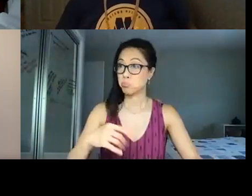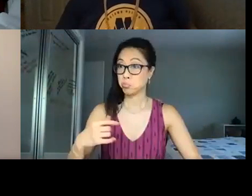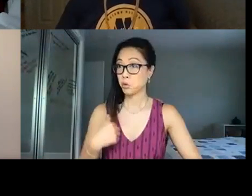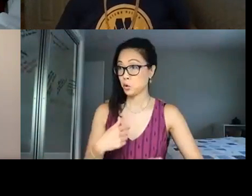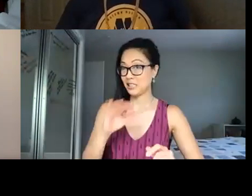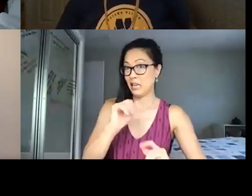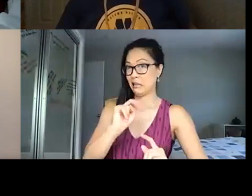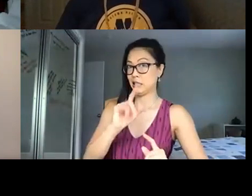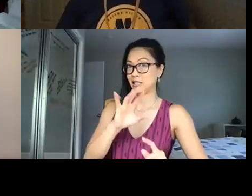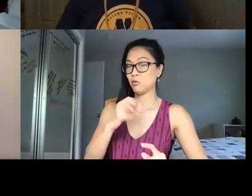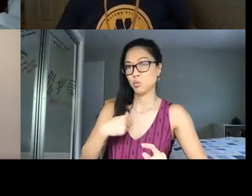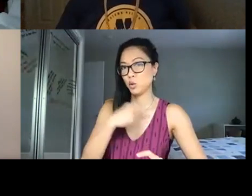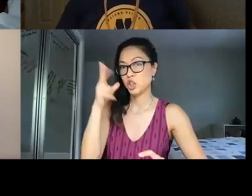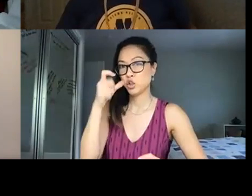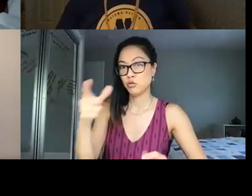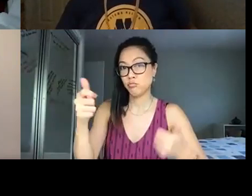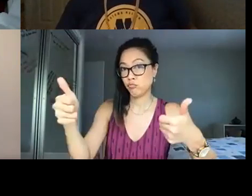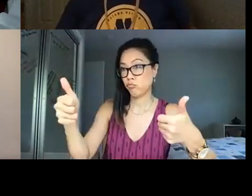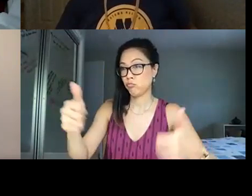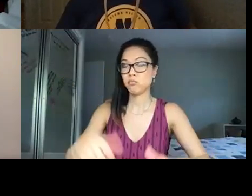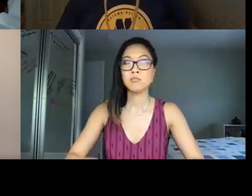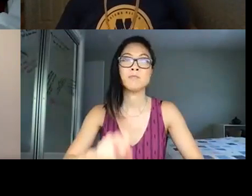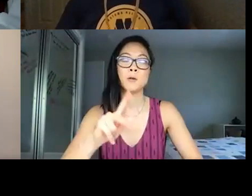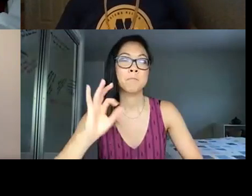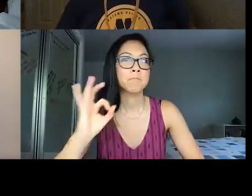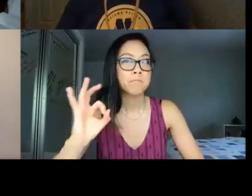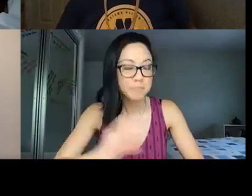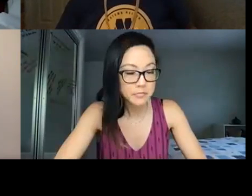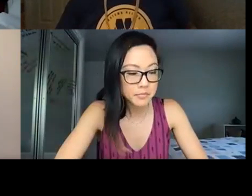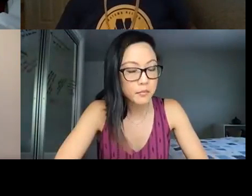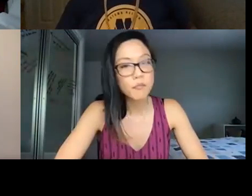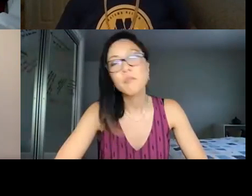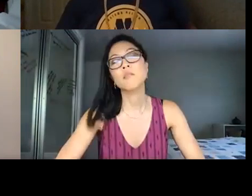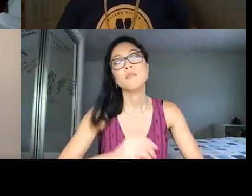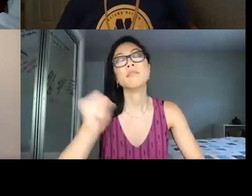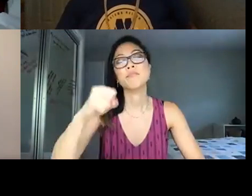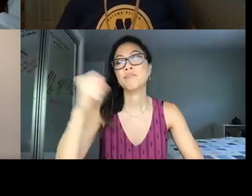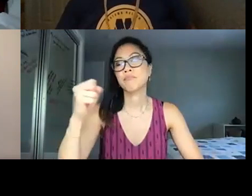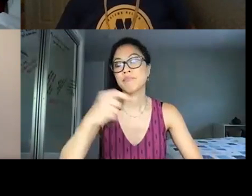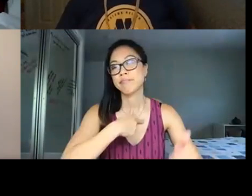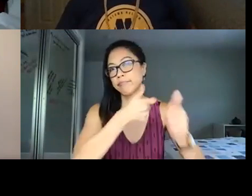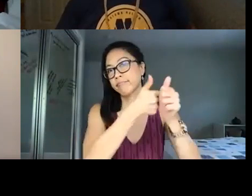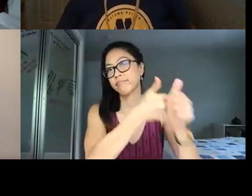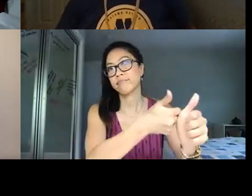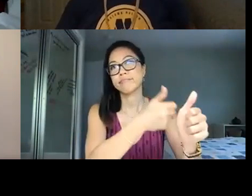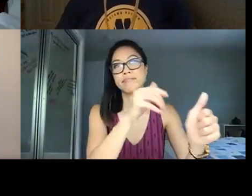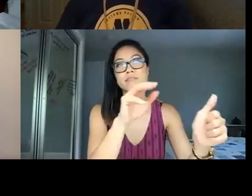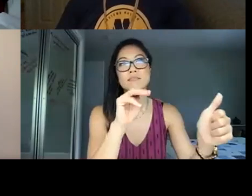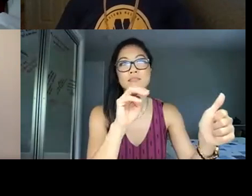Yeah, I echo with what Melanie said for so many of us